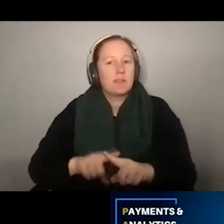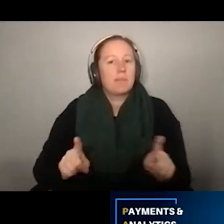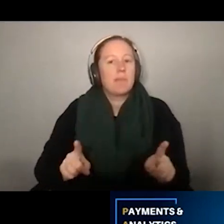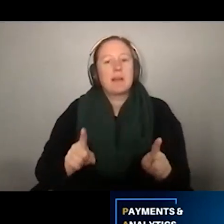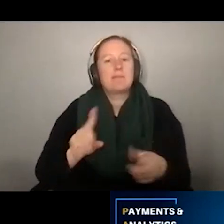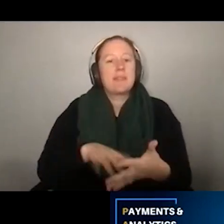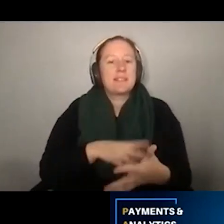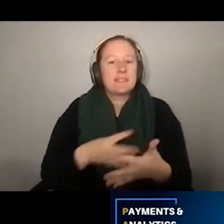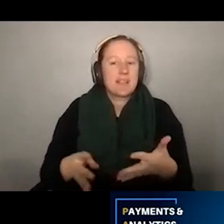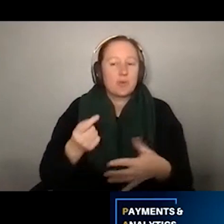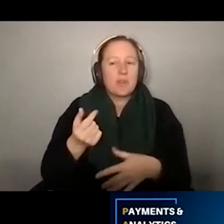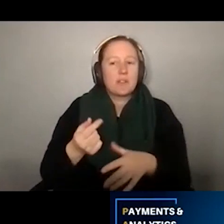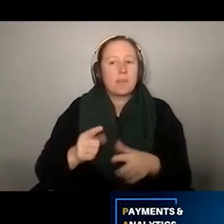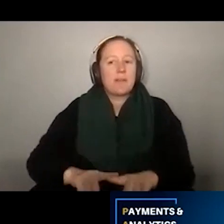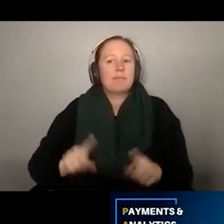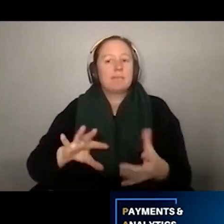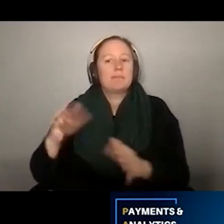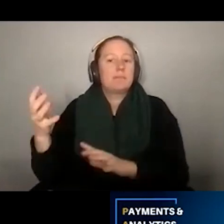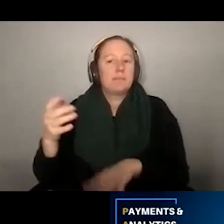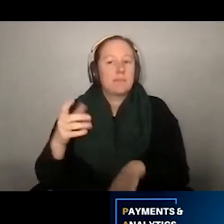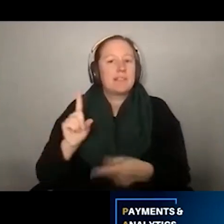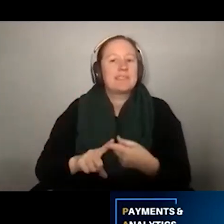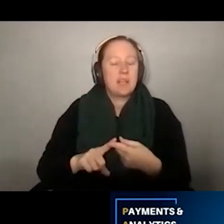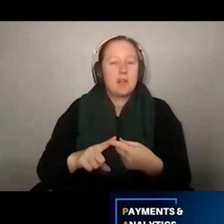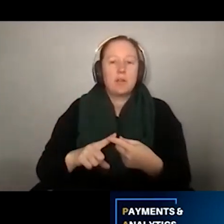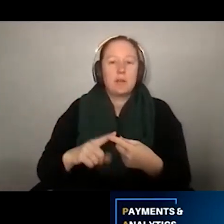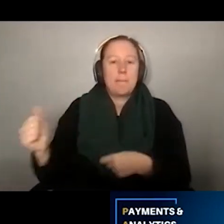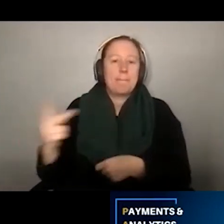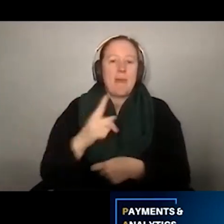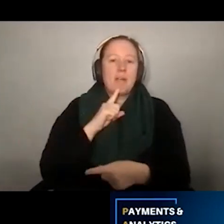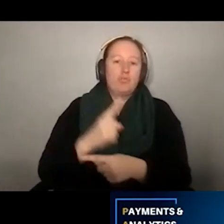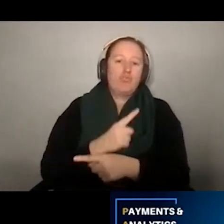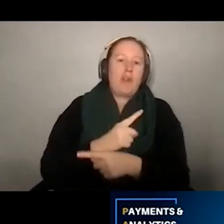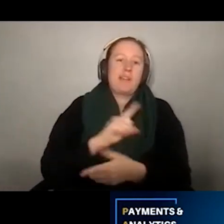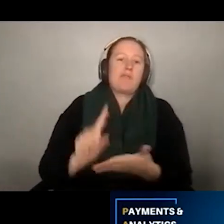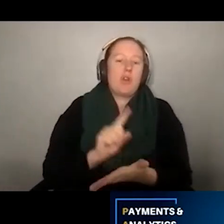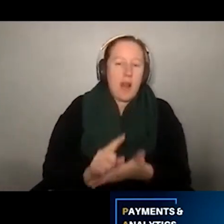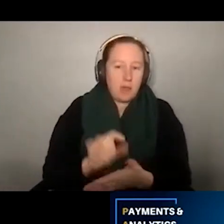until normal operations resume. Jeremy Leffler: Great, thank you. There is